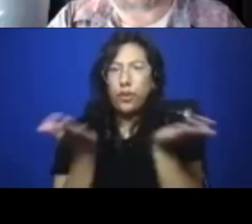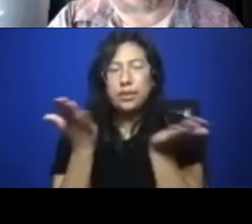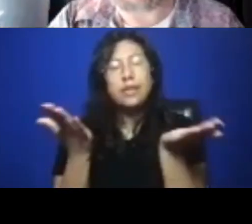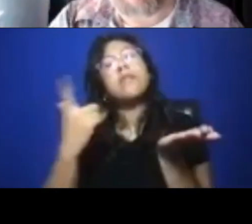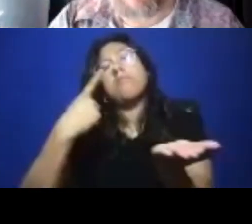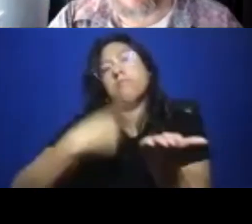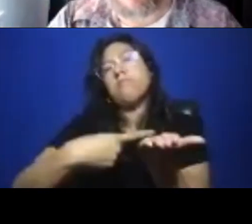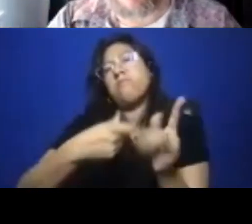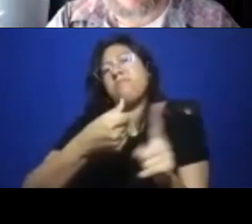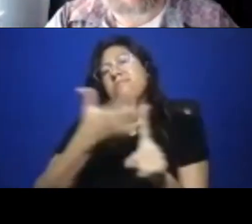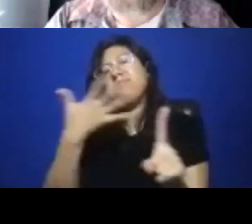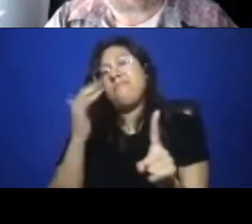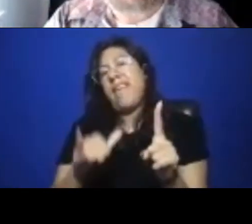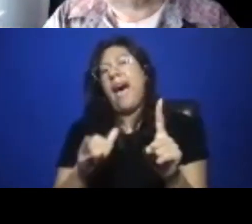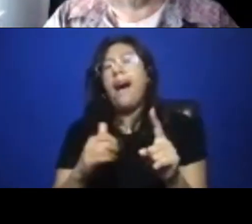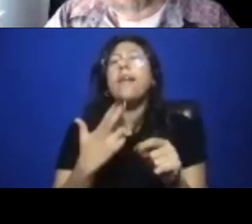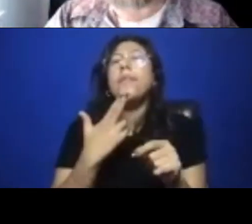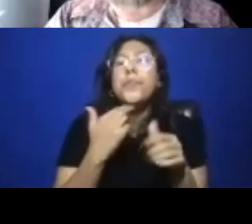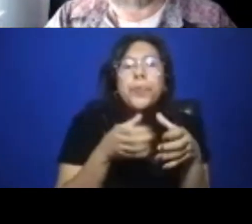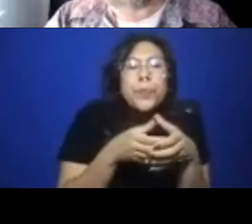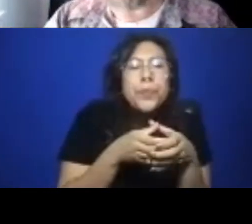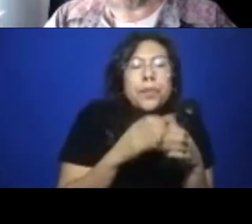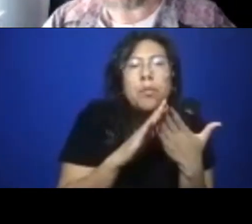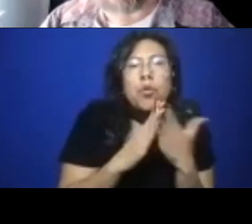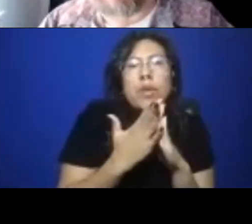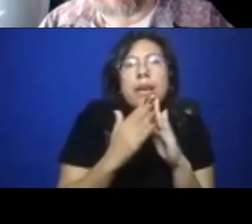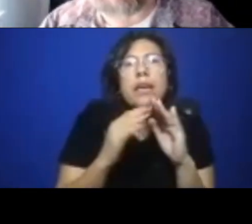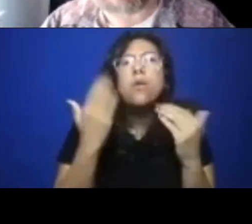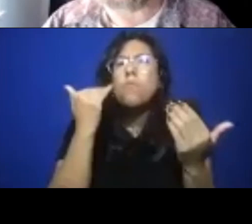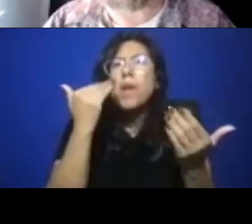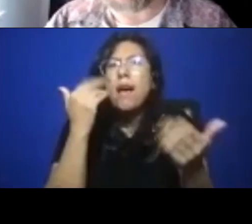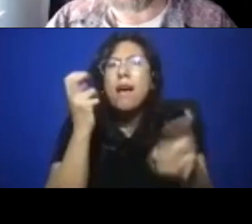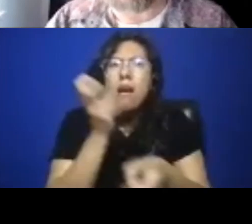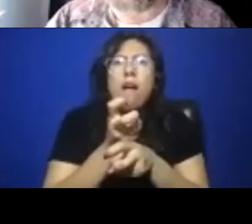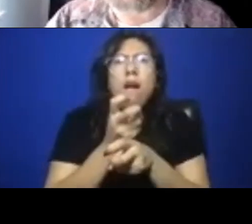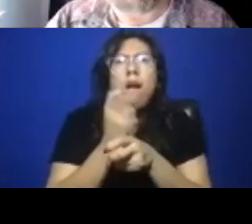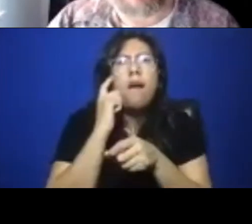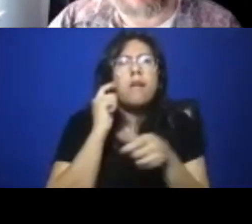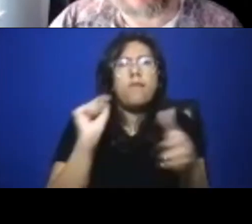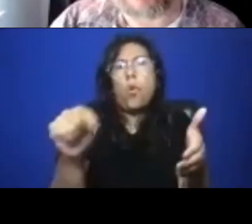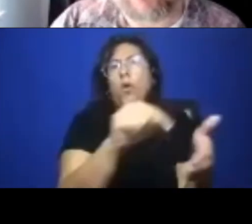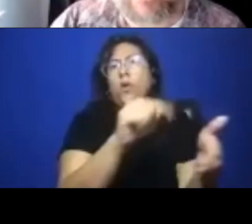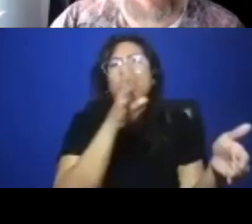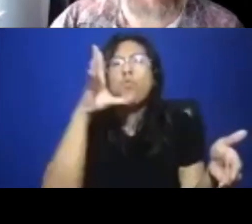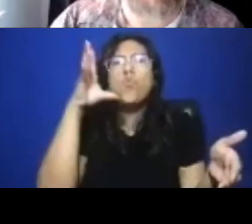about that small community framework of why that's even harder in some of those rural communities as well.